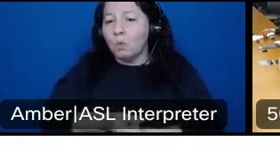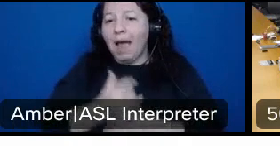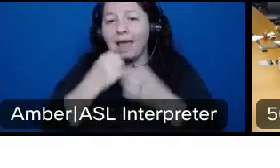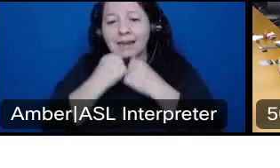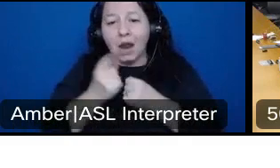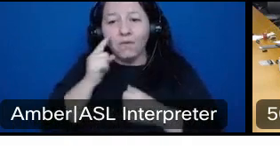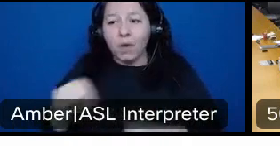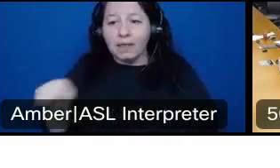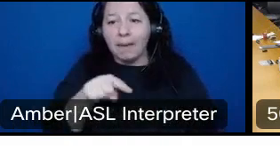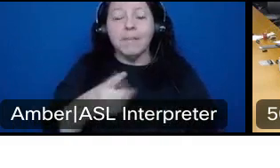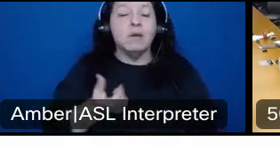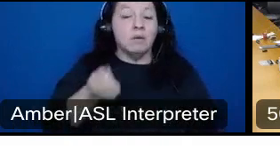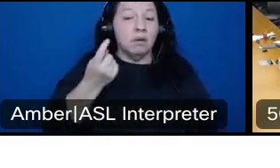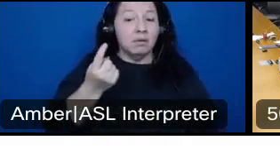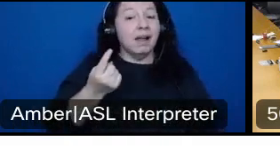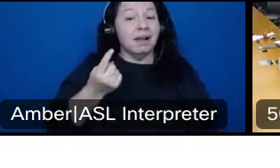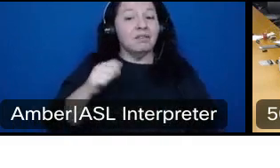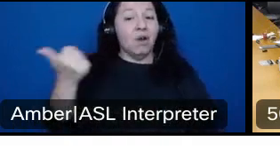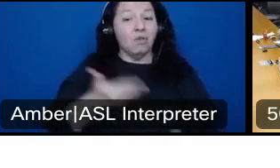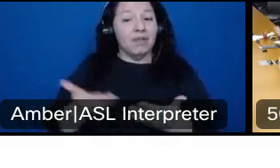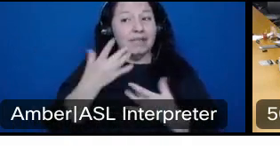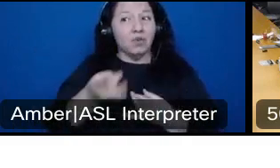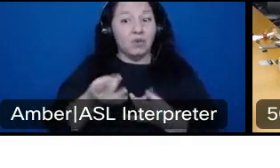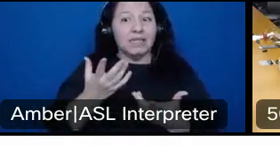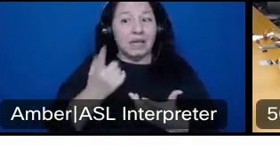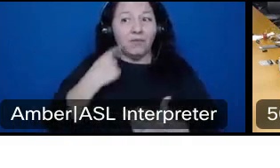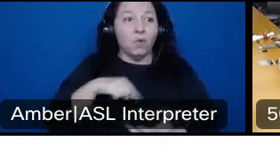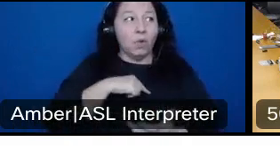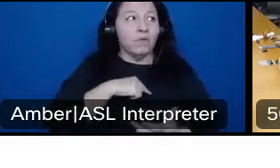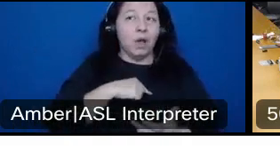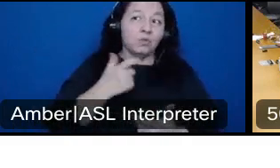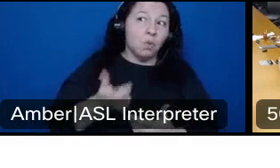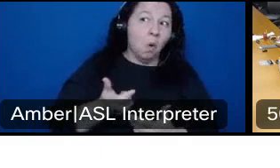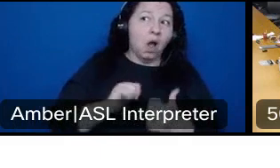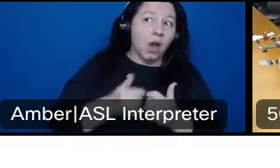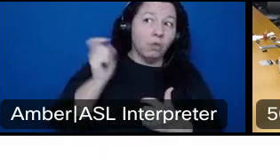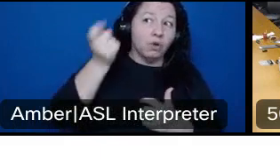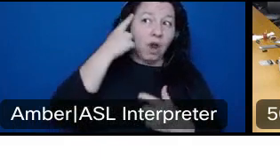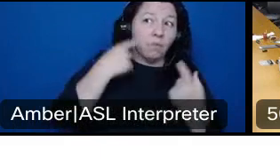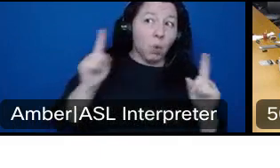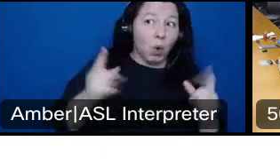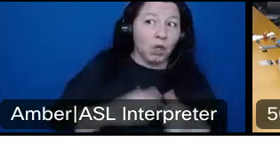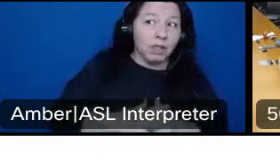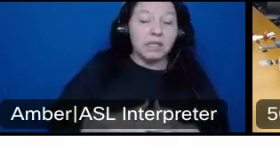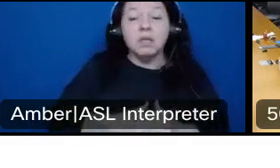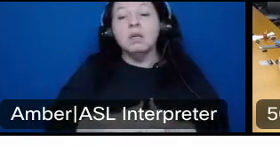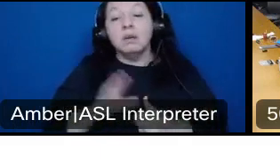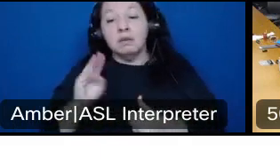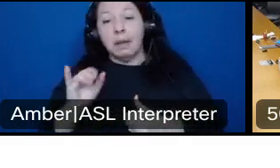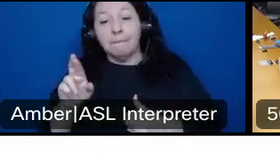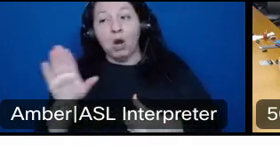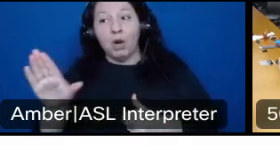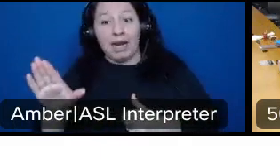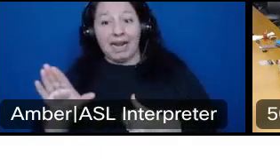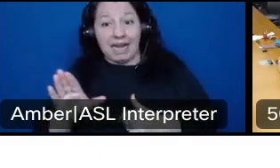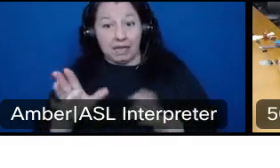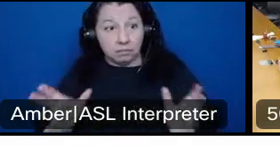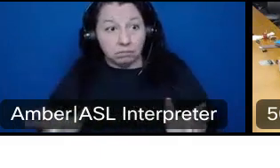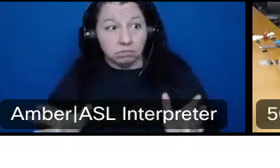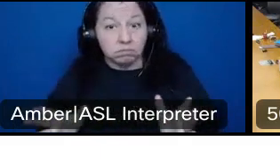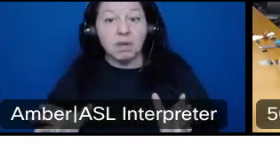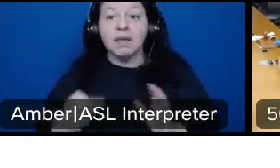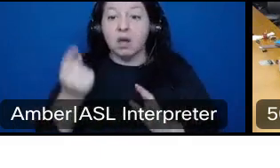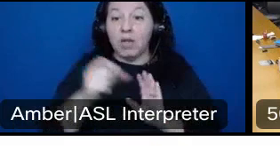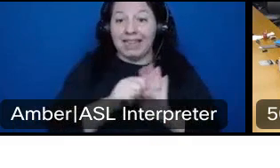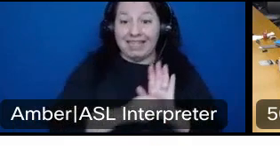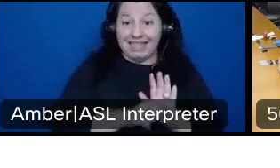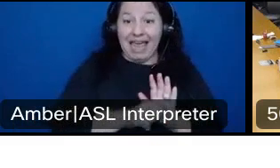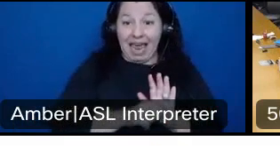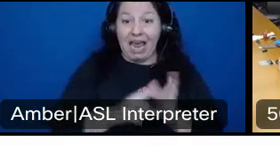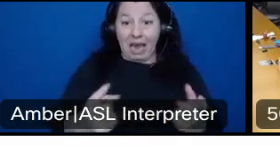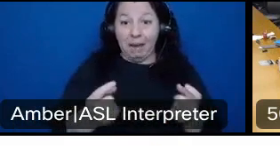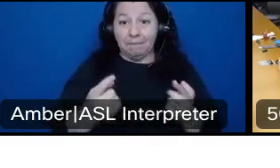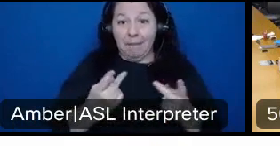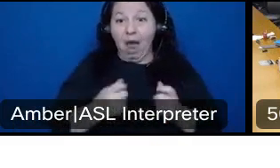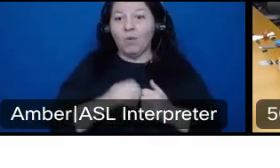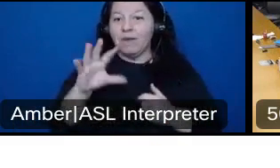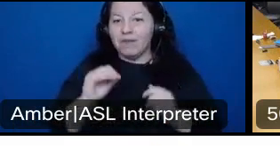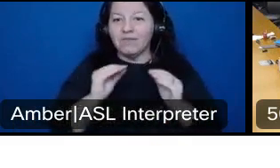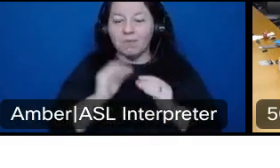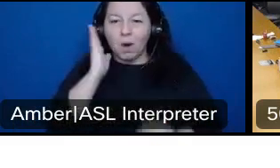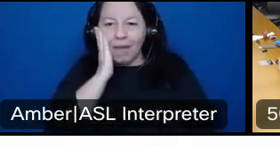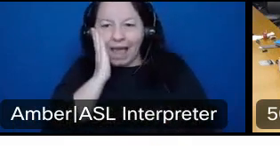Interesting to those of us who watch our government works part of the with the mayors push to this. The state came forward with 50 more beds and a promise of 200 more.